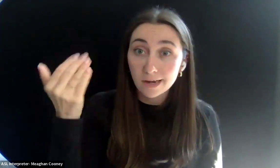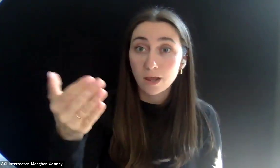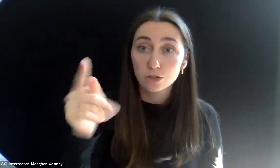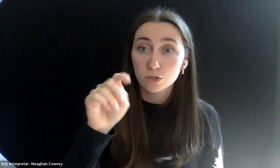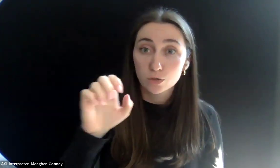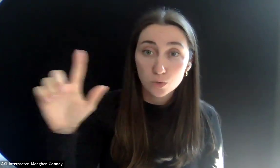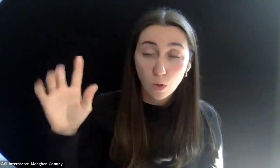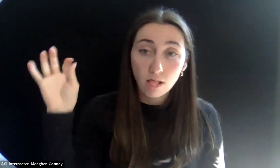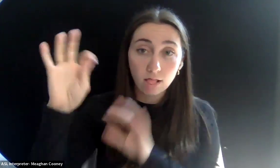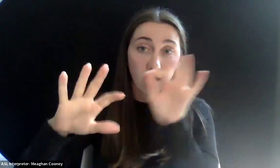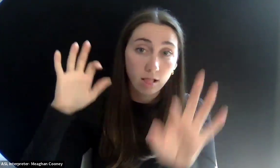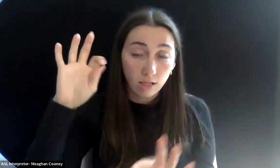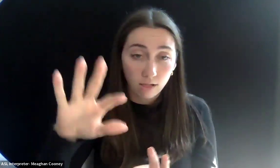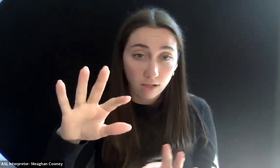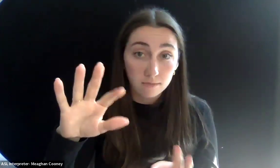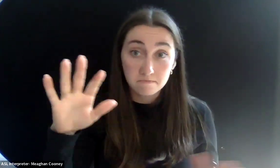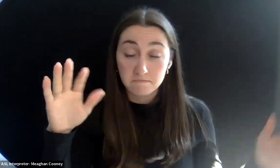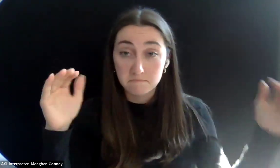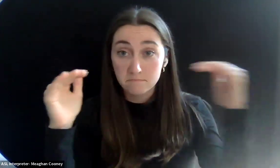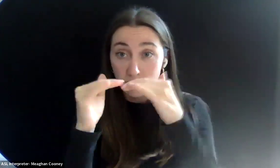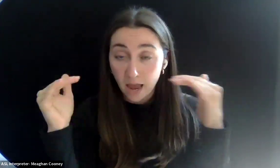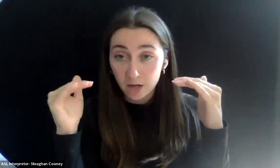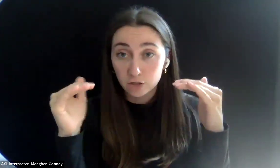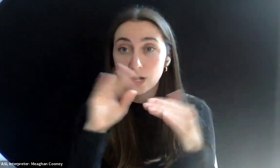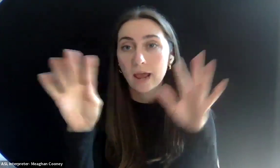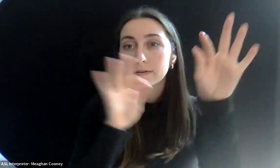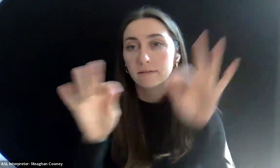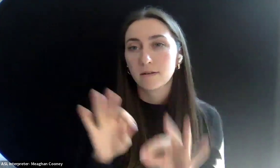description of the measures that will be incorporated next slide.